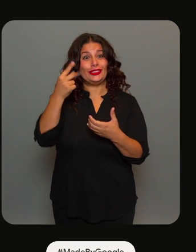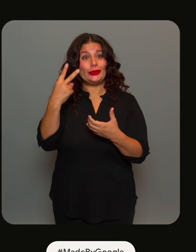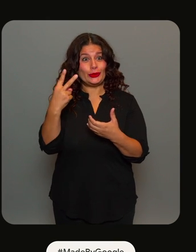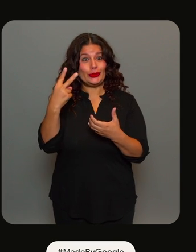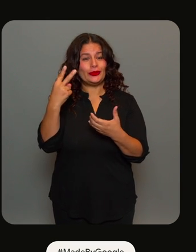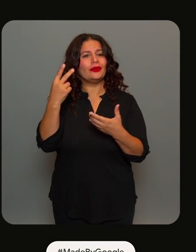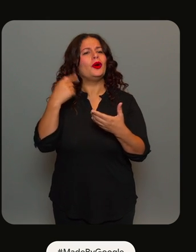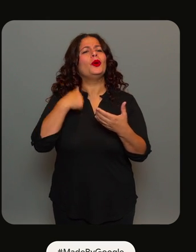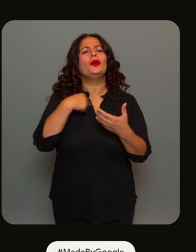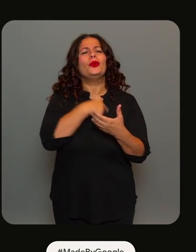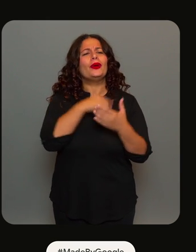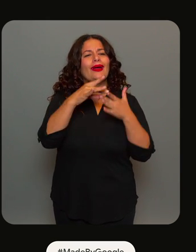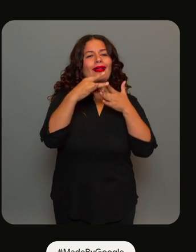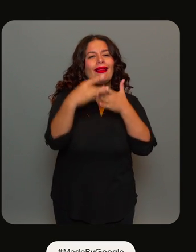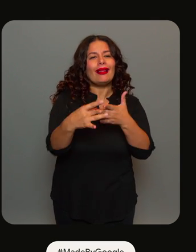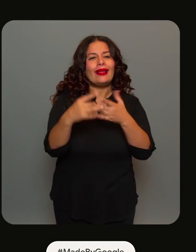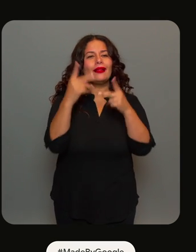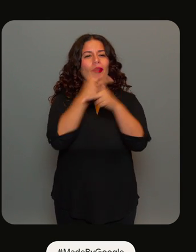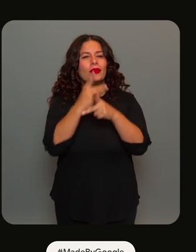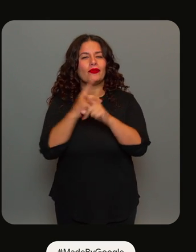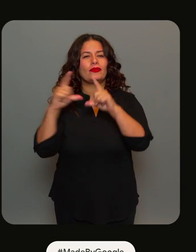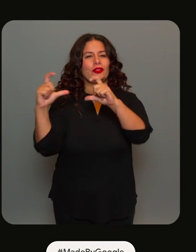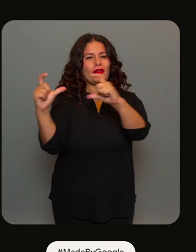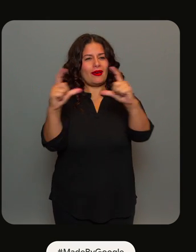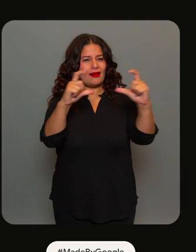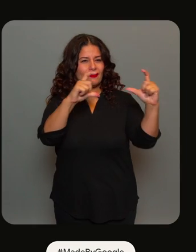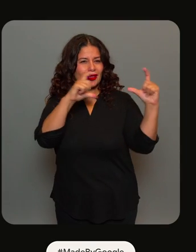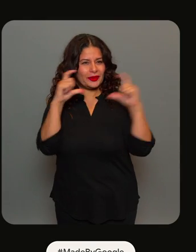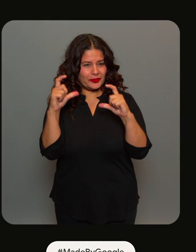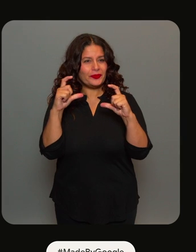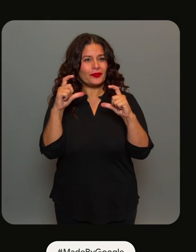computational photography, with a powerful set of features that